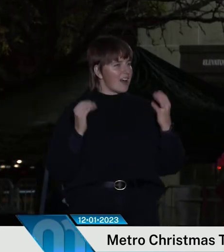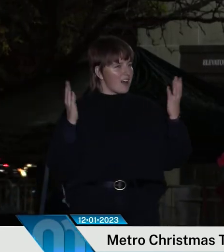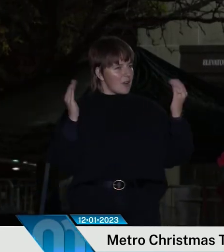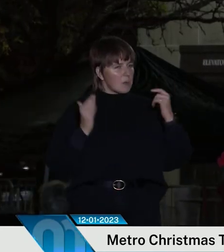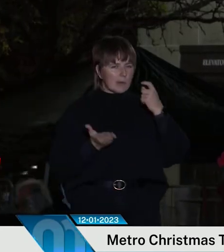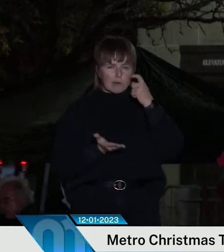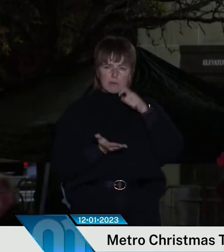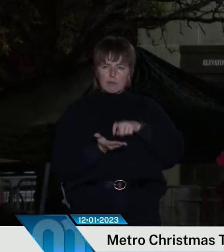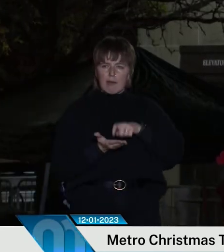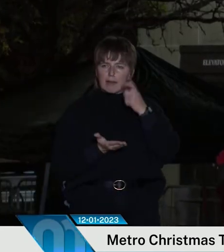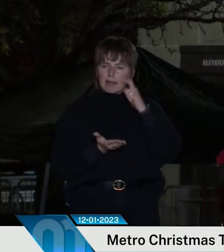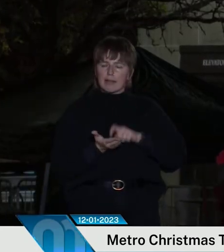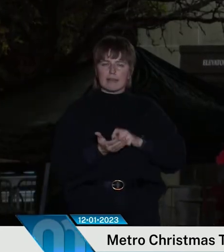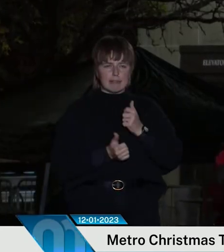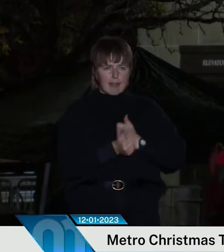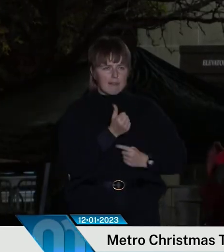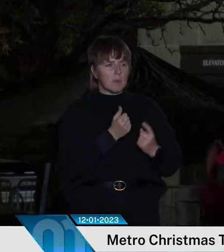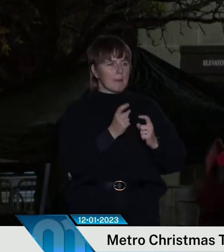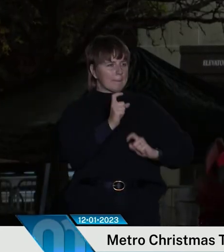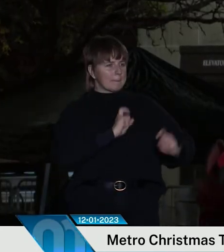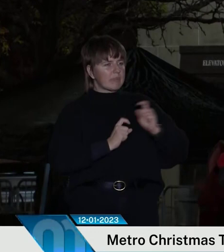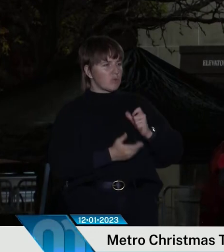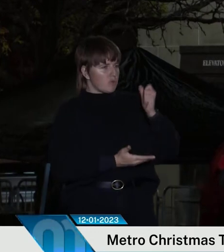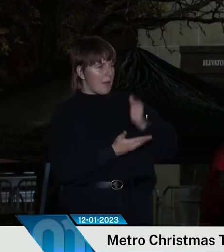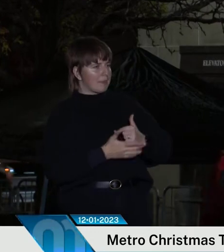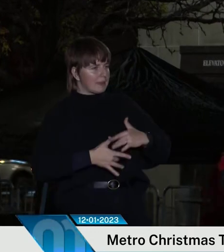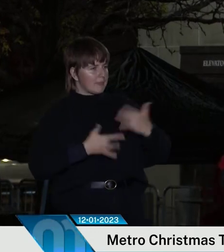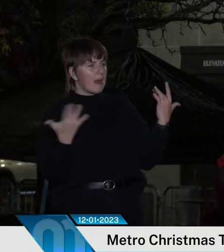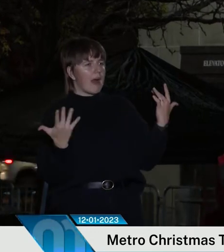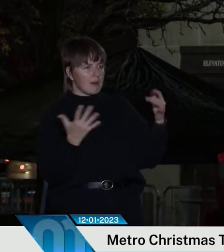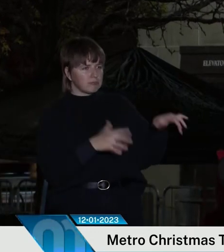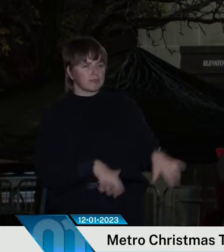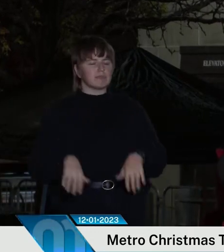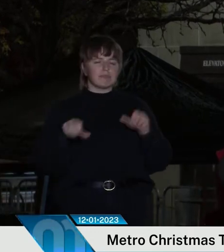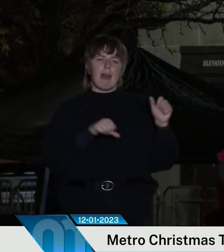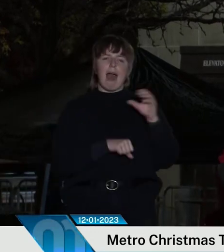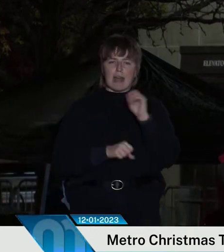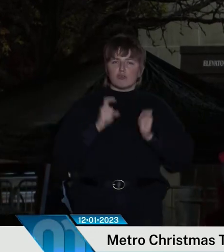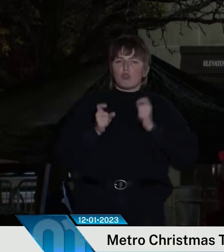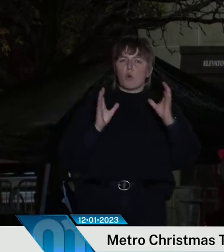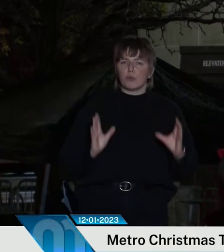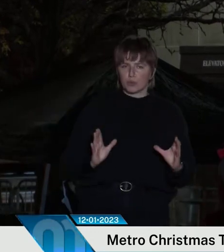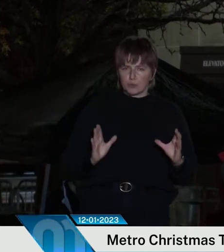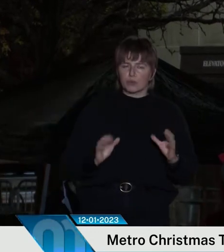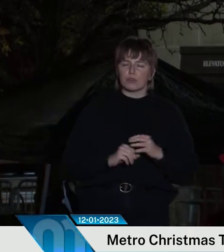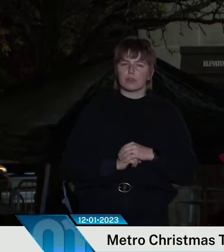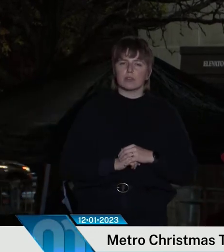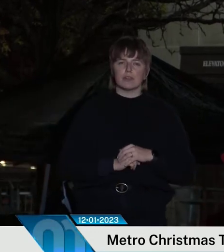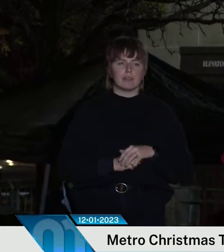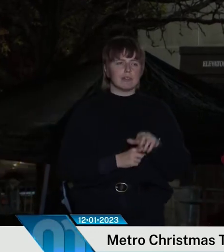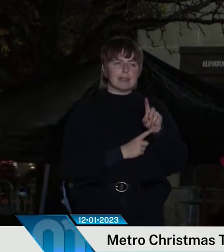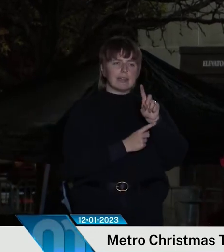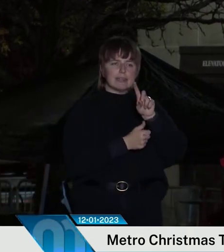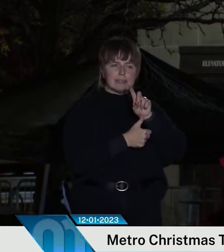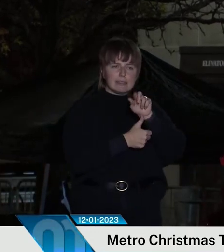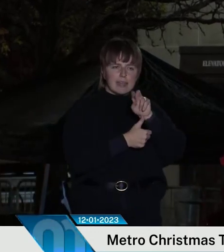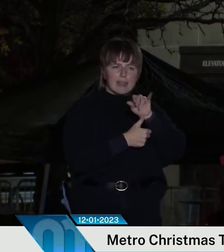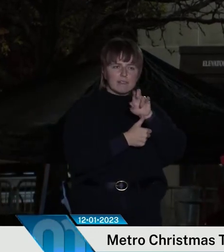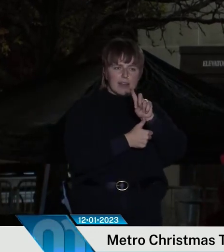WOULD LIKE TO RECOGNIZE EACH SPONSOR AND ALL THE PARTICIPANTS